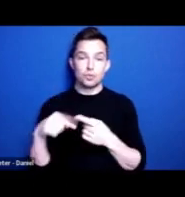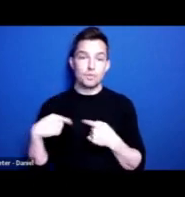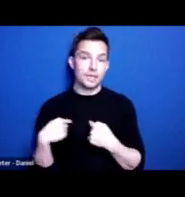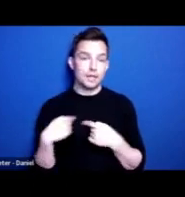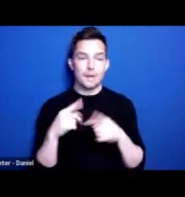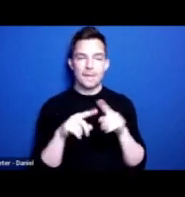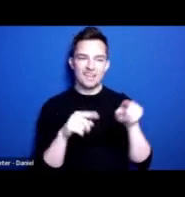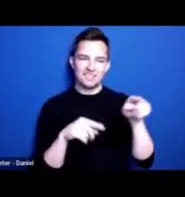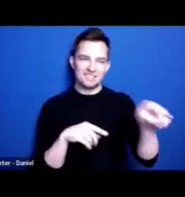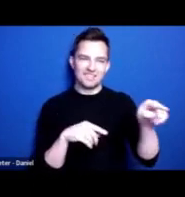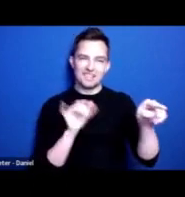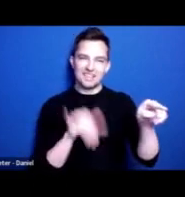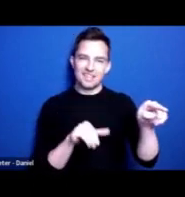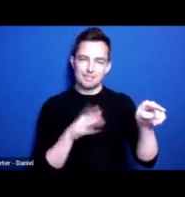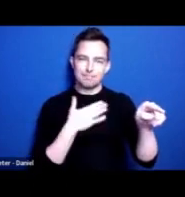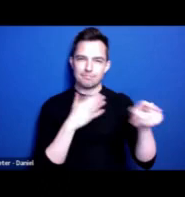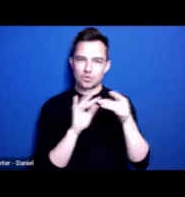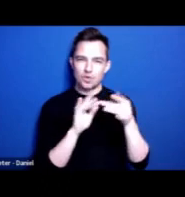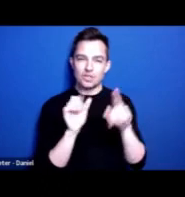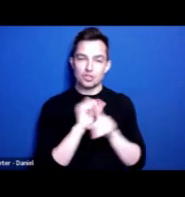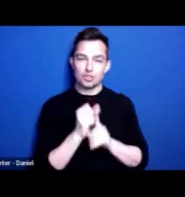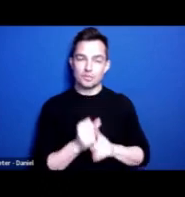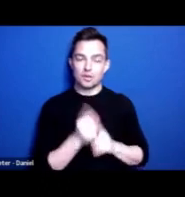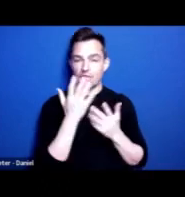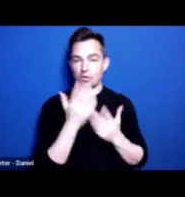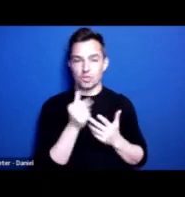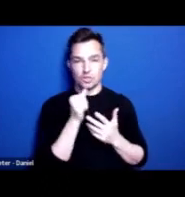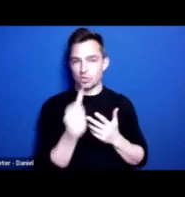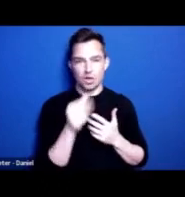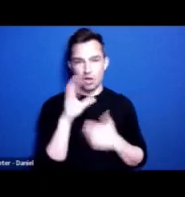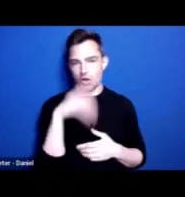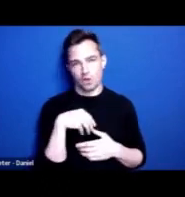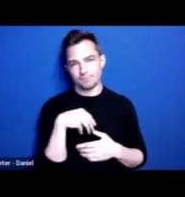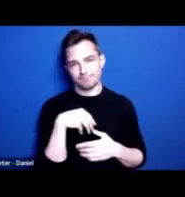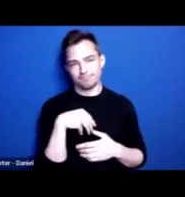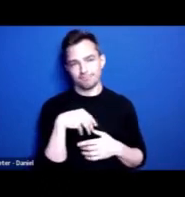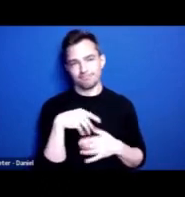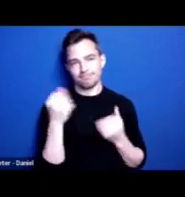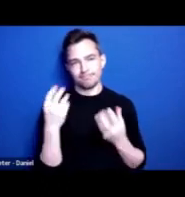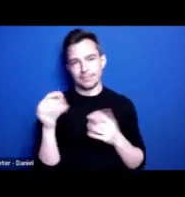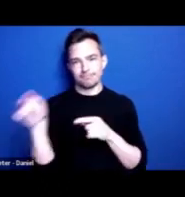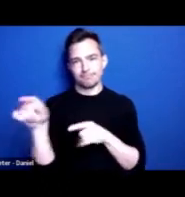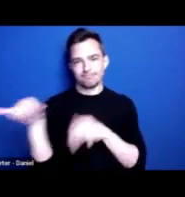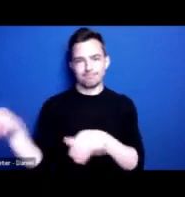you know, the circumstances are unfortunately not all that uncommon. So we're gonna go ahead from from this point